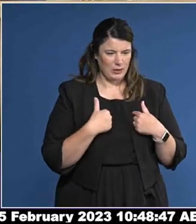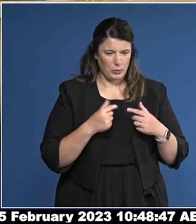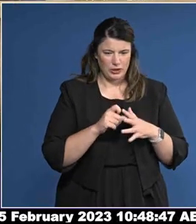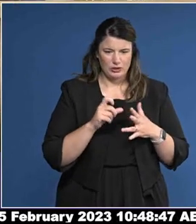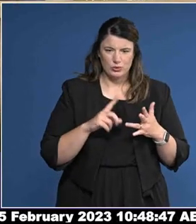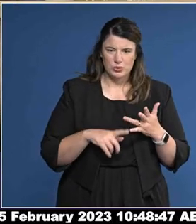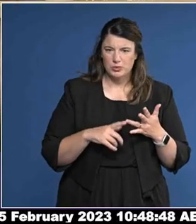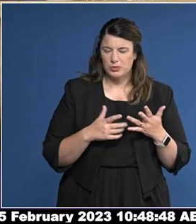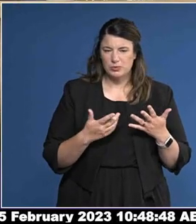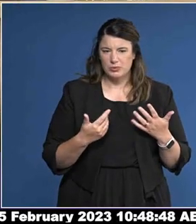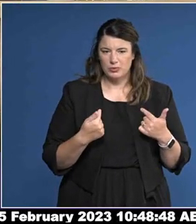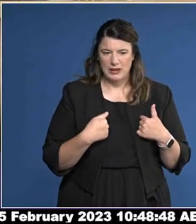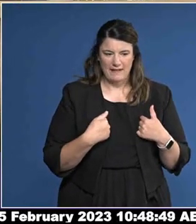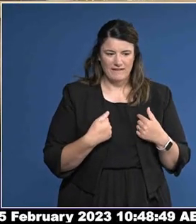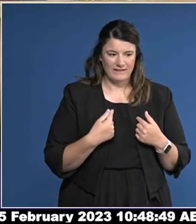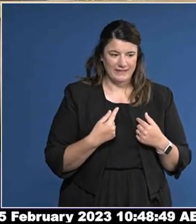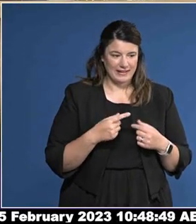operations and that will become a constraint.